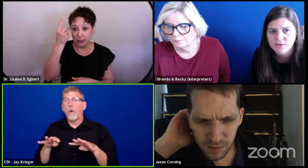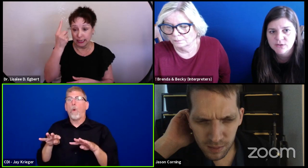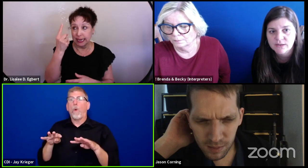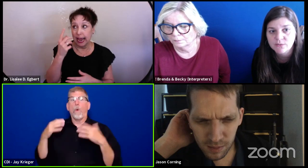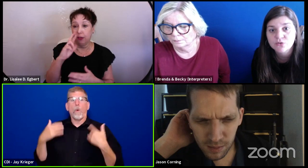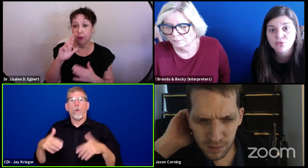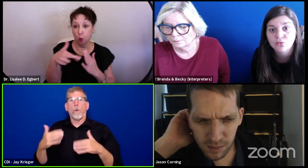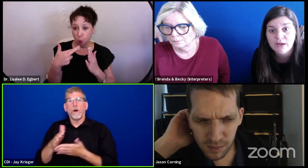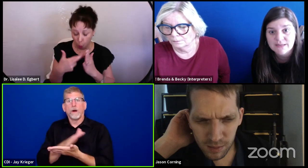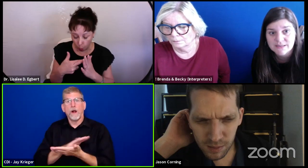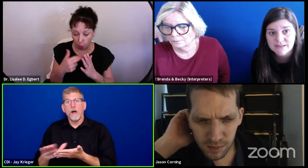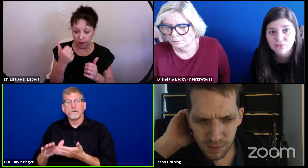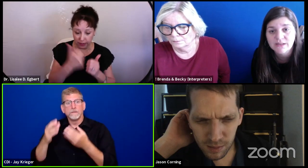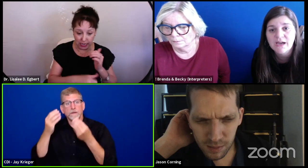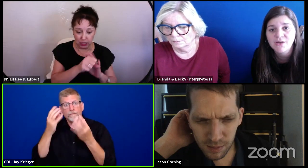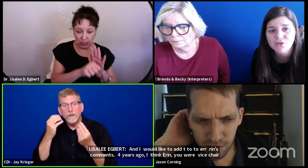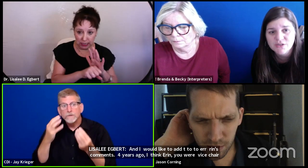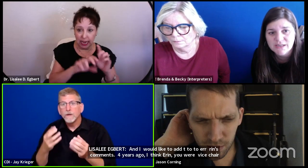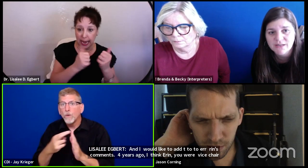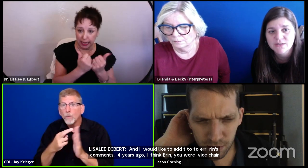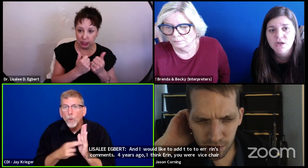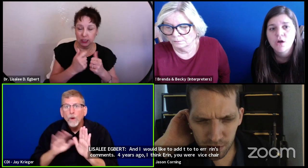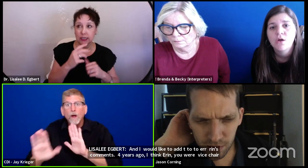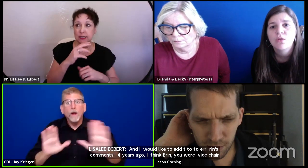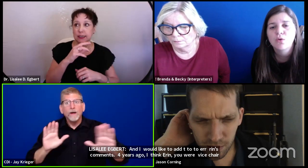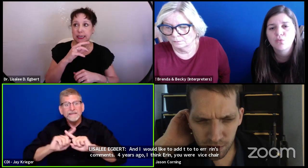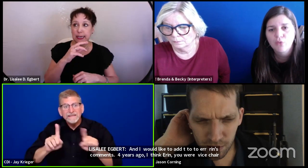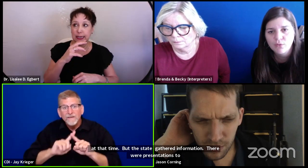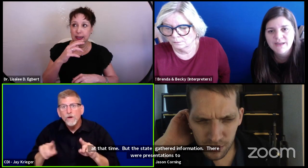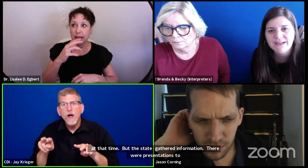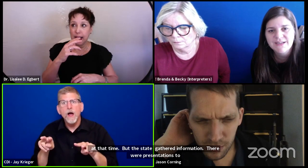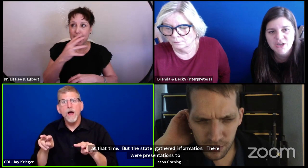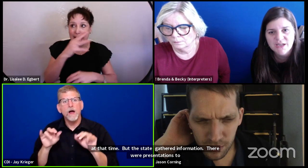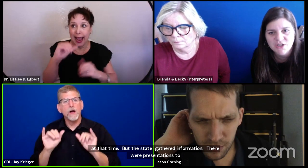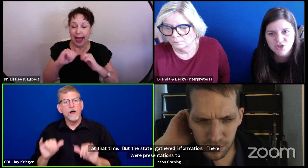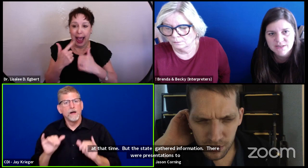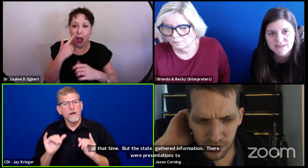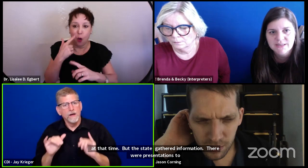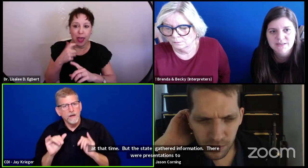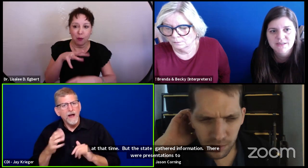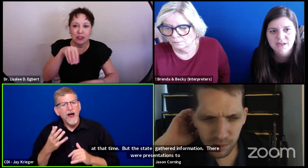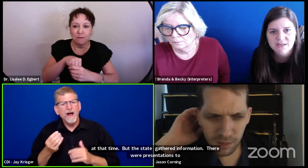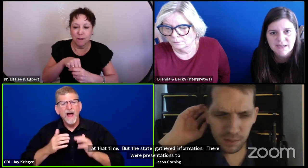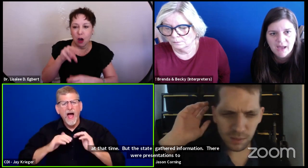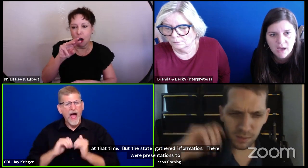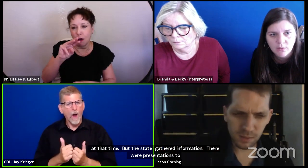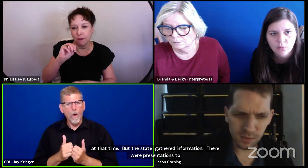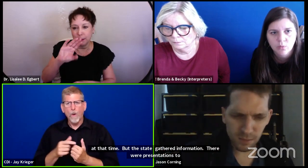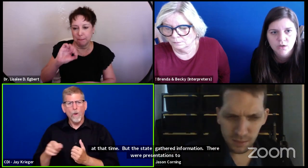And it was great to really understand the role that each agency does and how it works